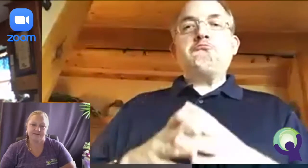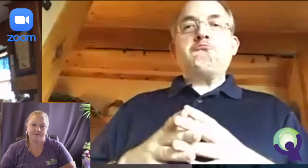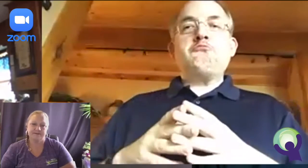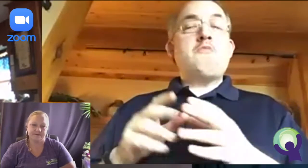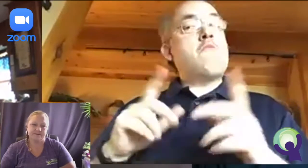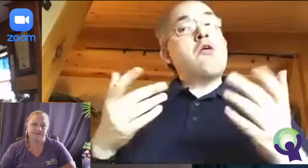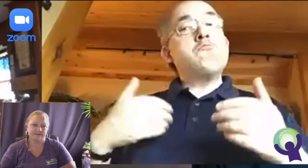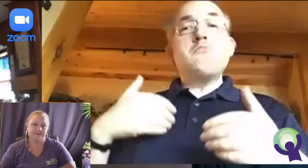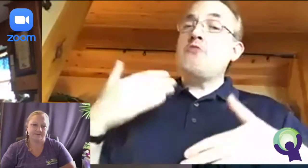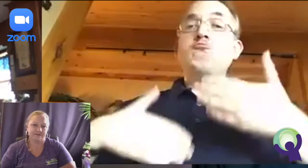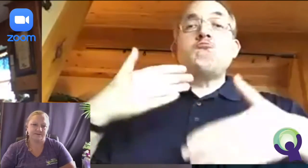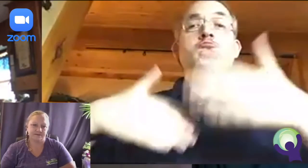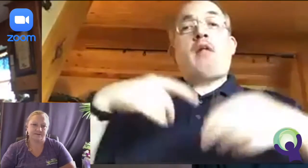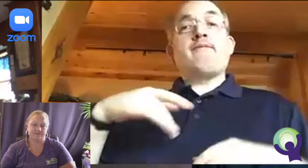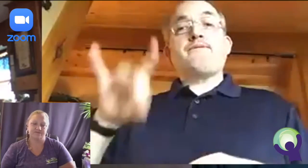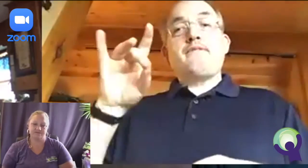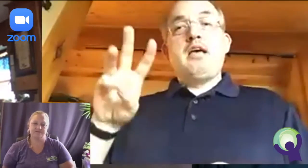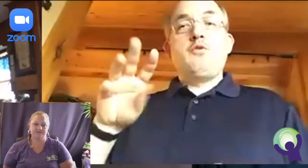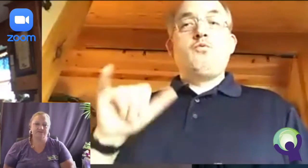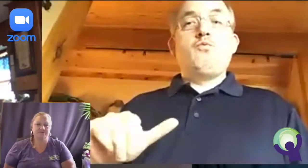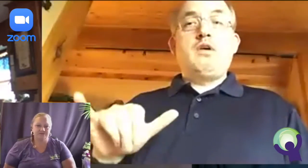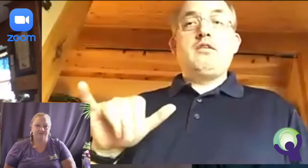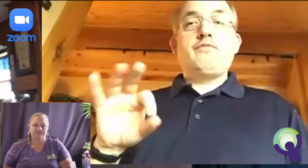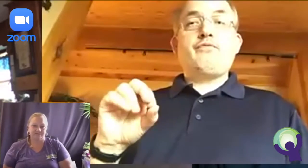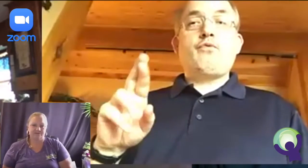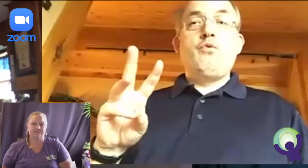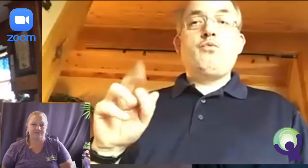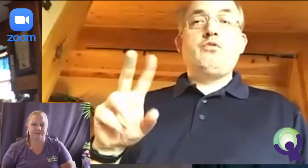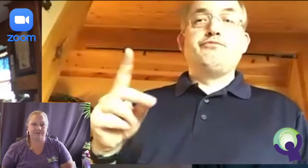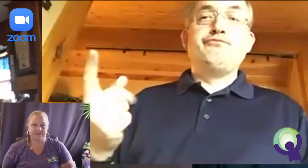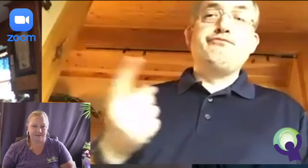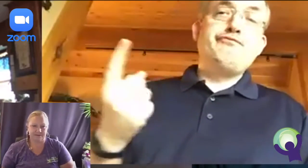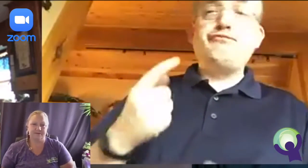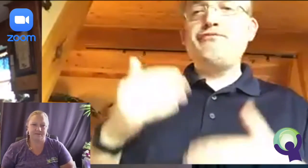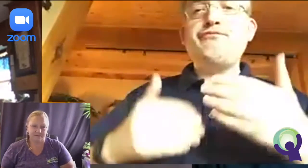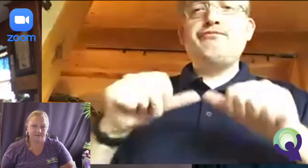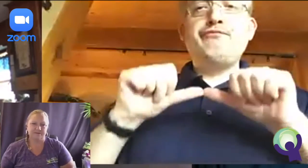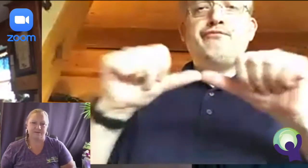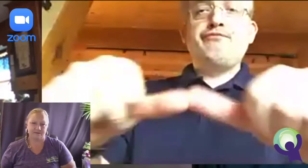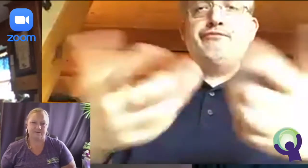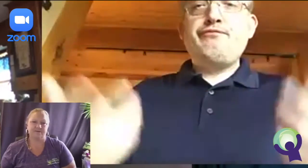something that I've to be very considerate of when I'm thinking of how many meetings I can do,